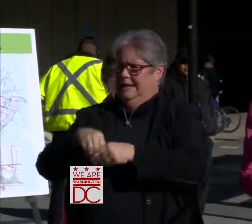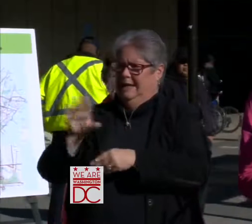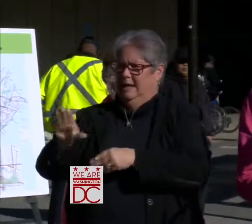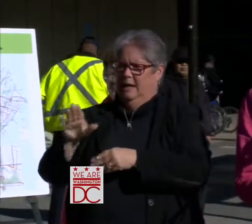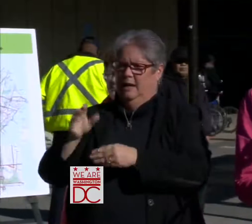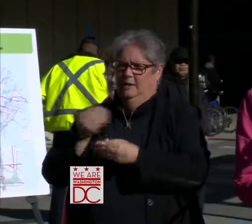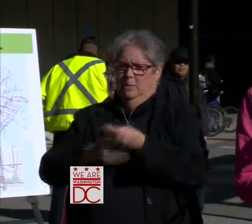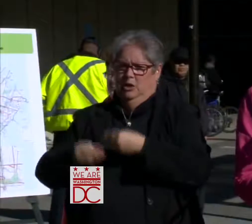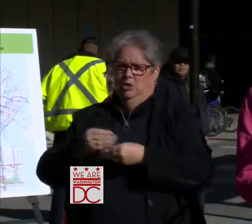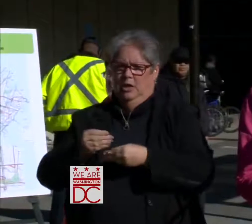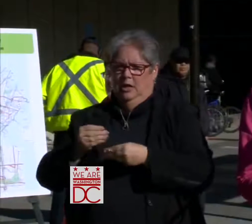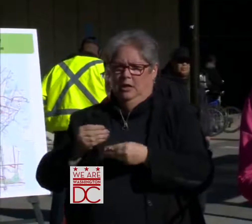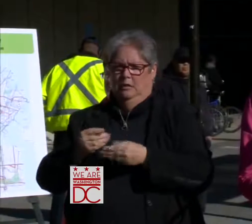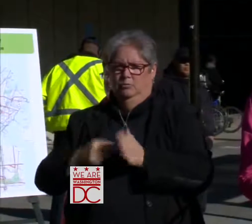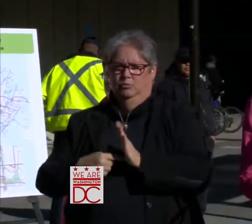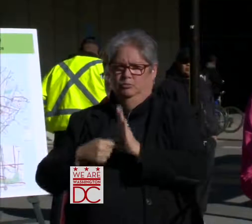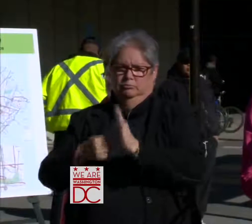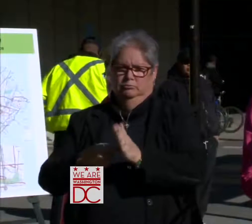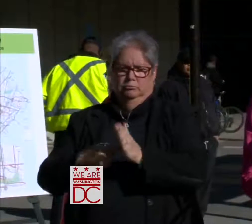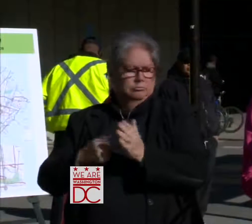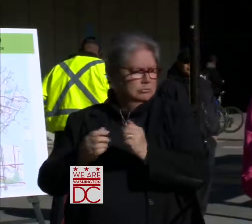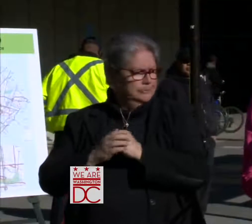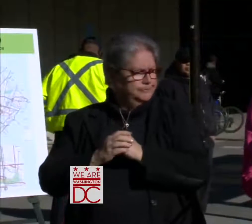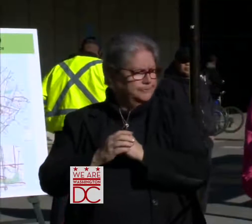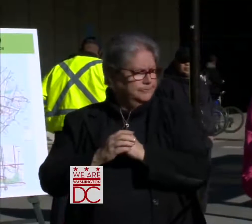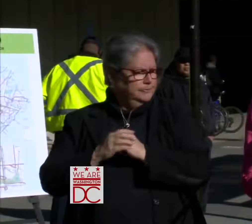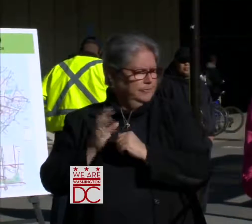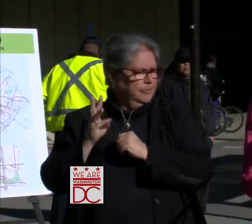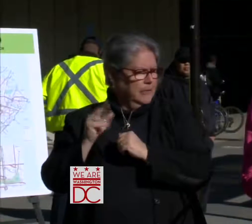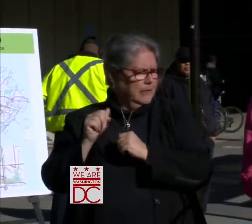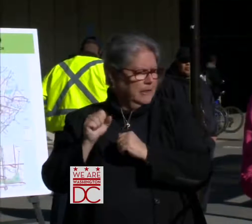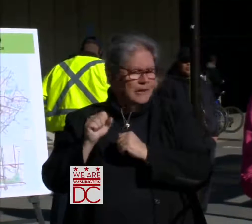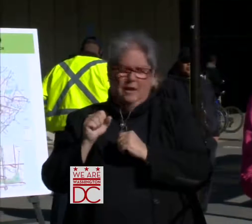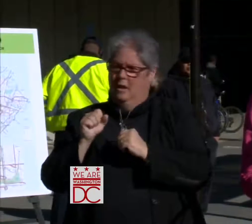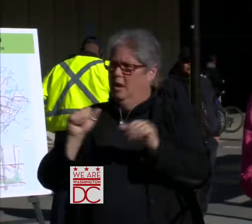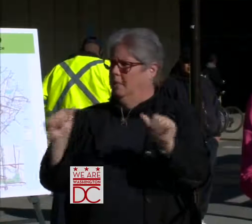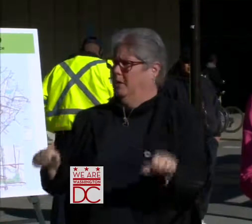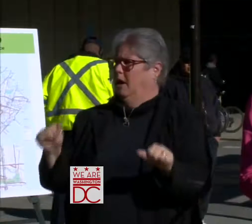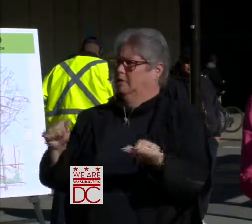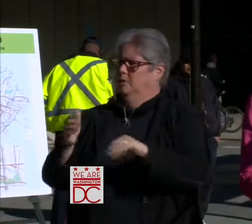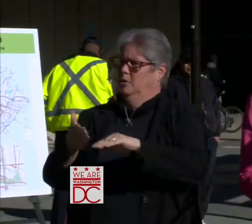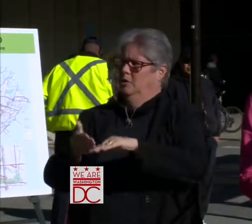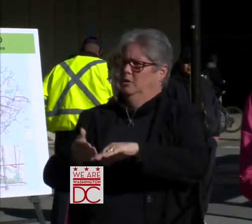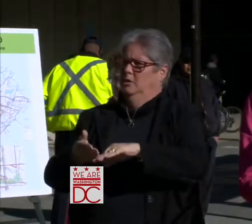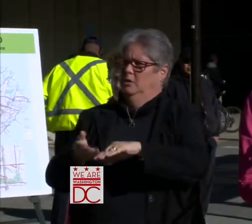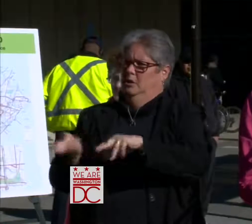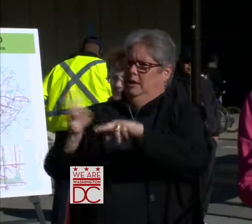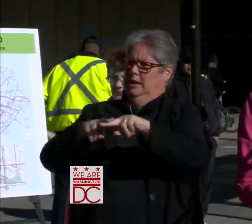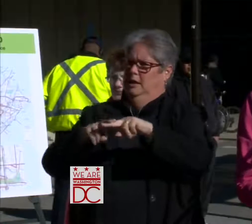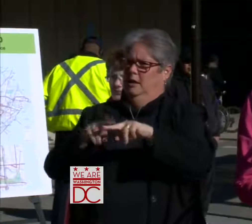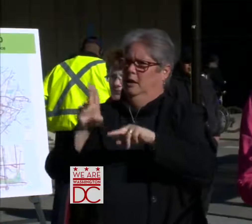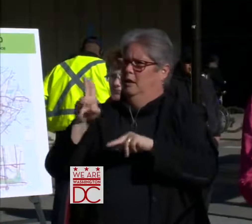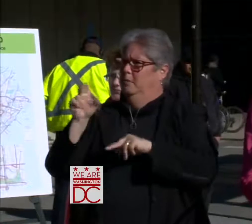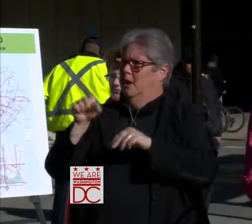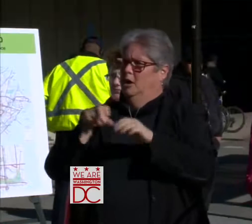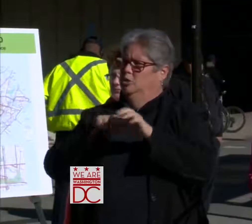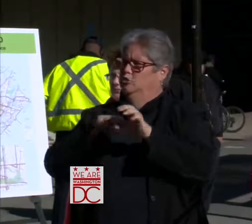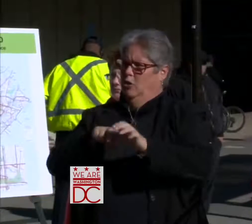PRESENTATION, WAS A POSSIBLE INCREASE ON BUS RIDERS THAT WAS